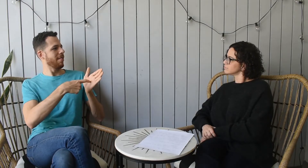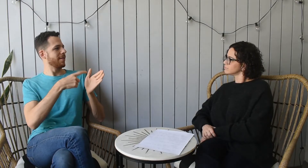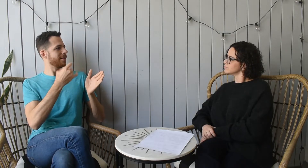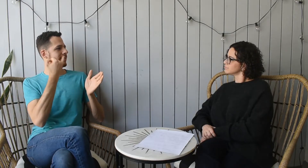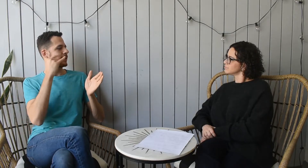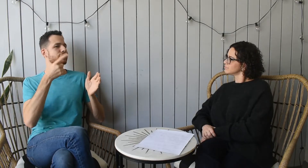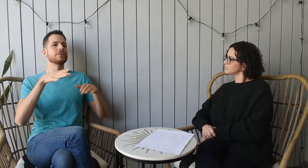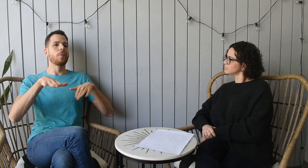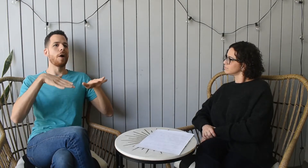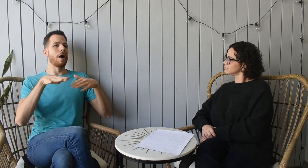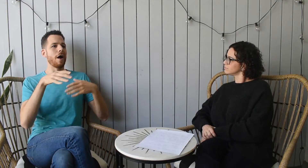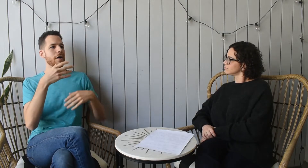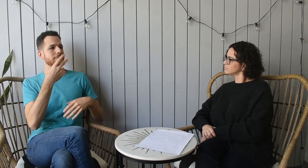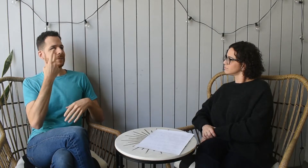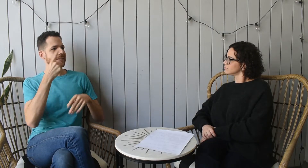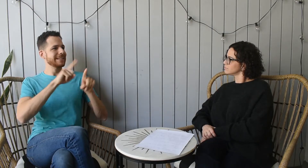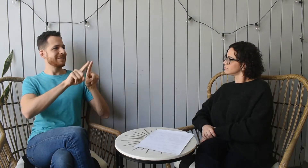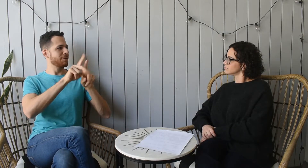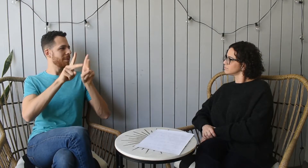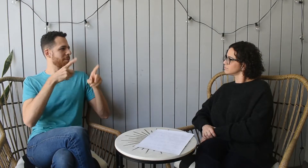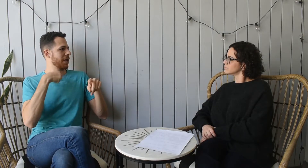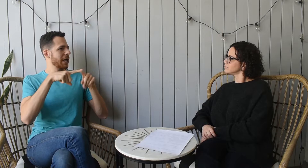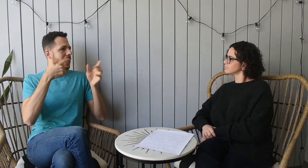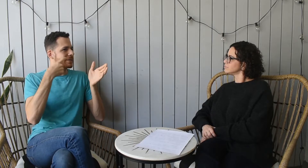For example, as you're walking about and see different people,